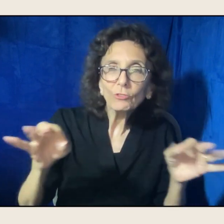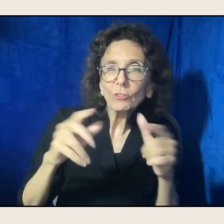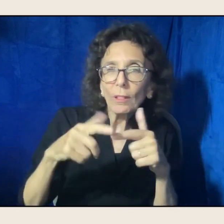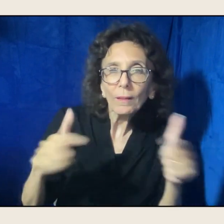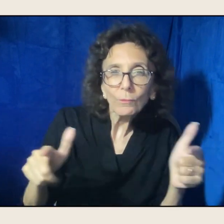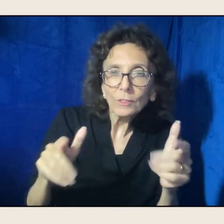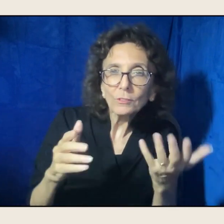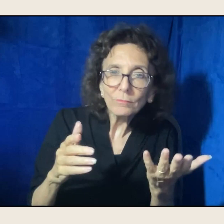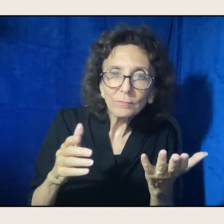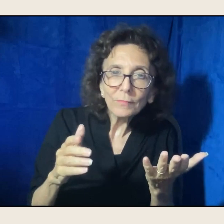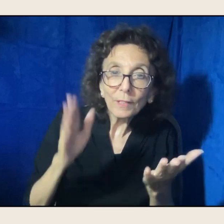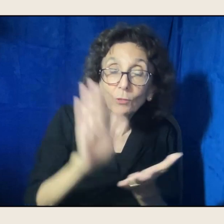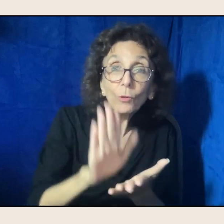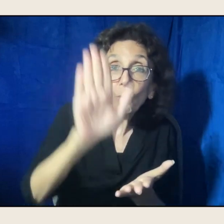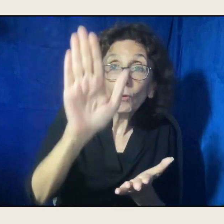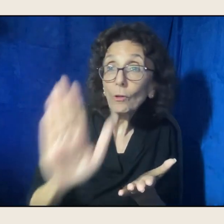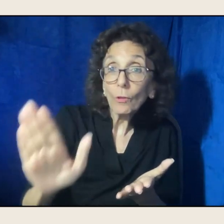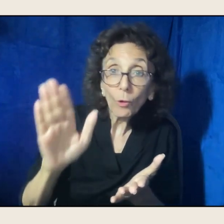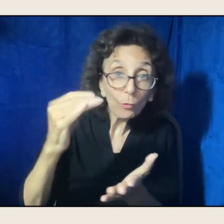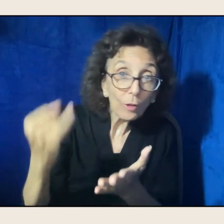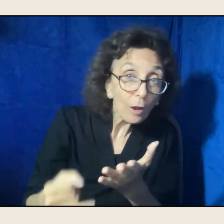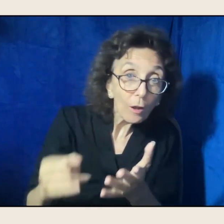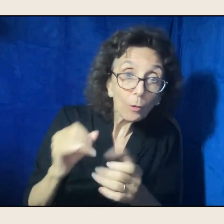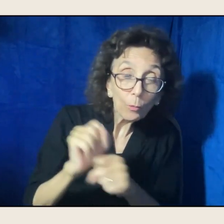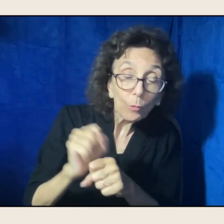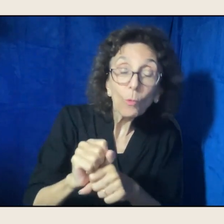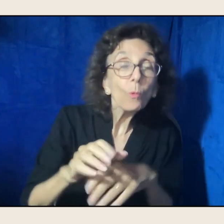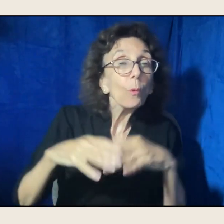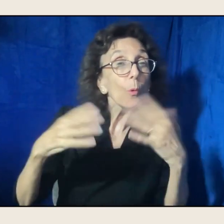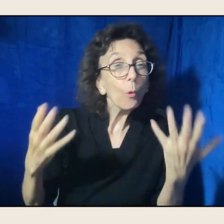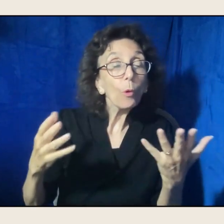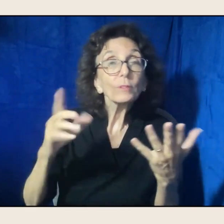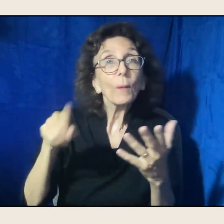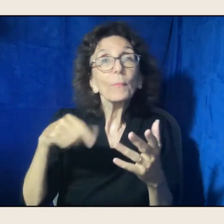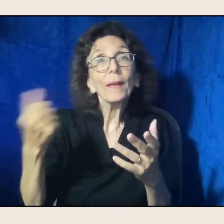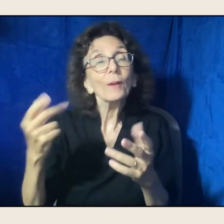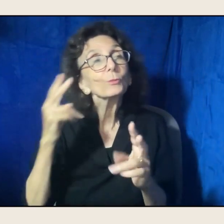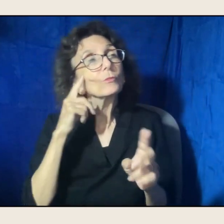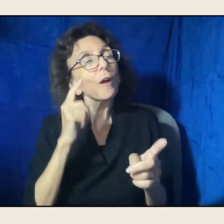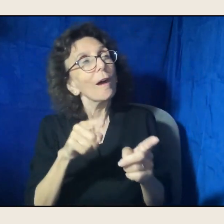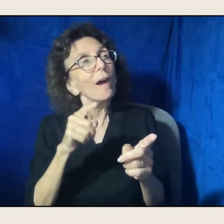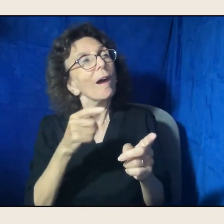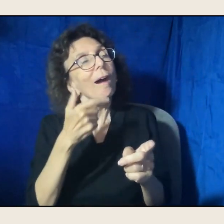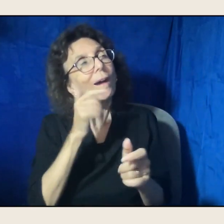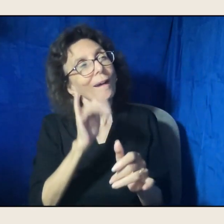or in something that you see that interests you, or just as an idea.